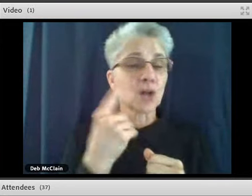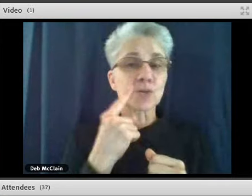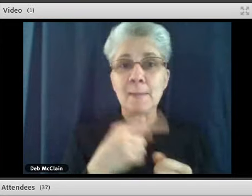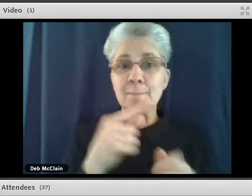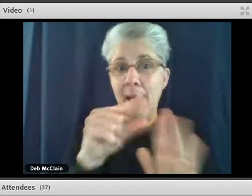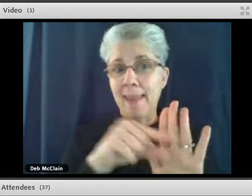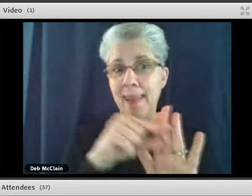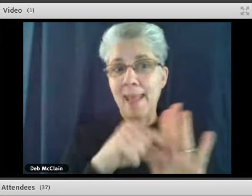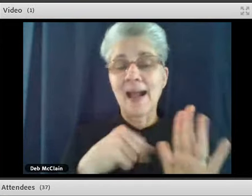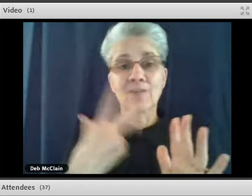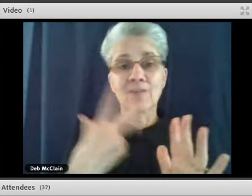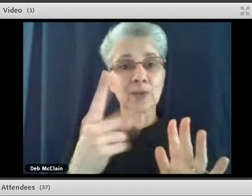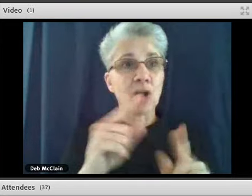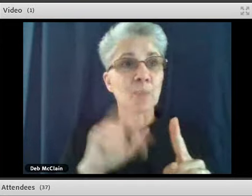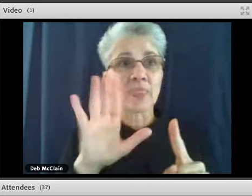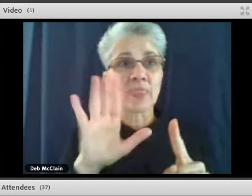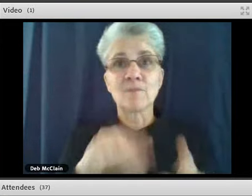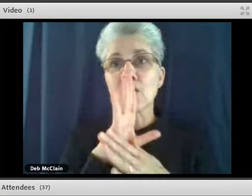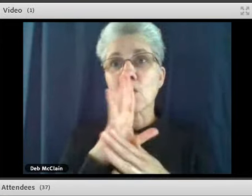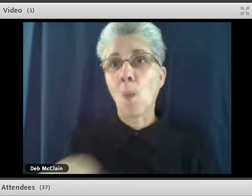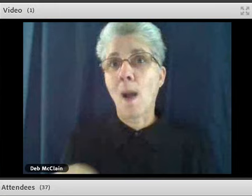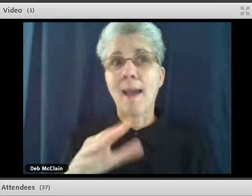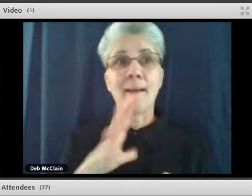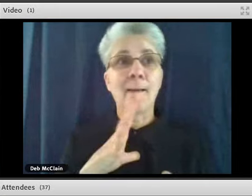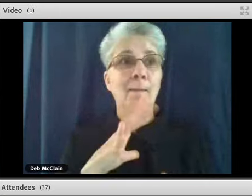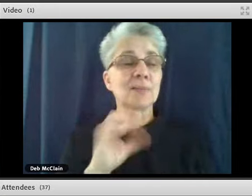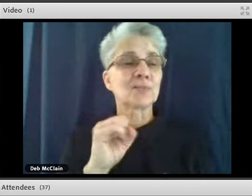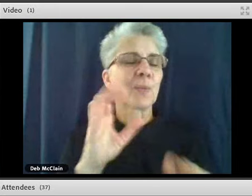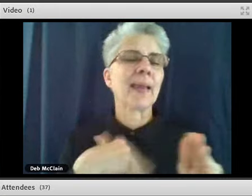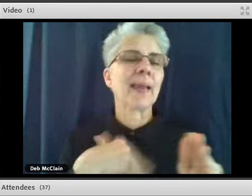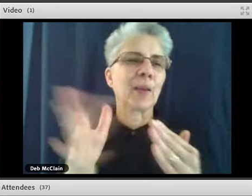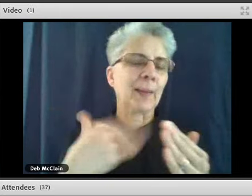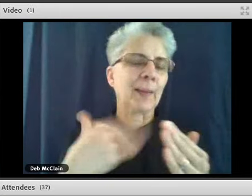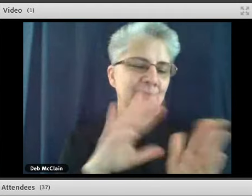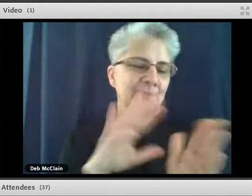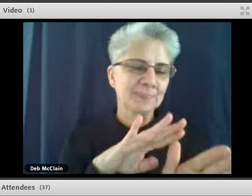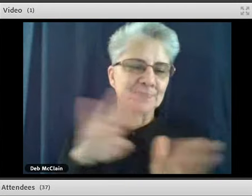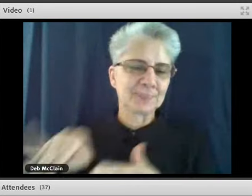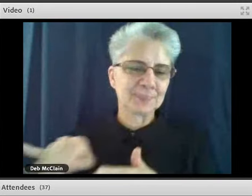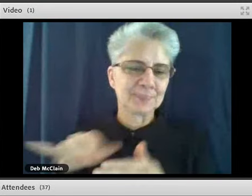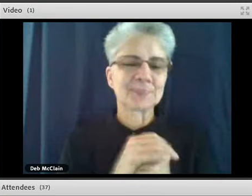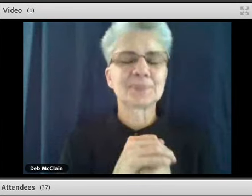I thought dogs were gonna be my downfall. I have three dogs. But they've been quiet. So, anyways...